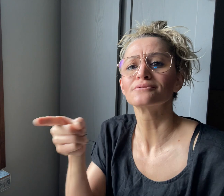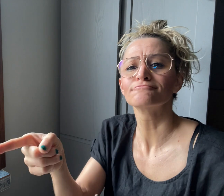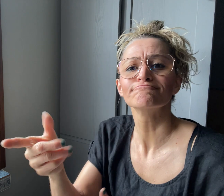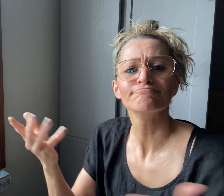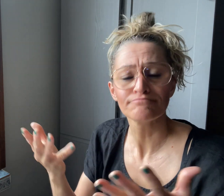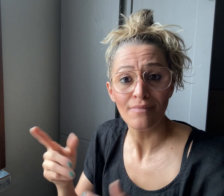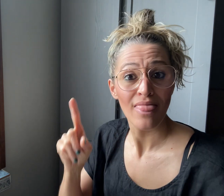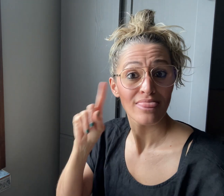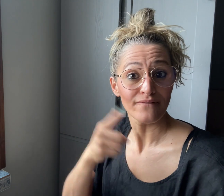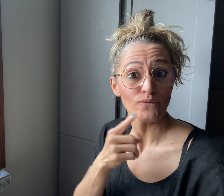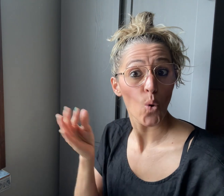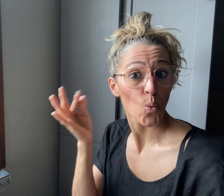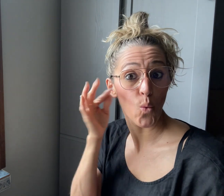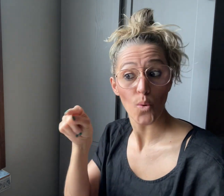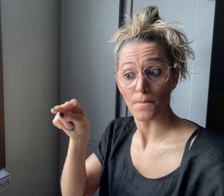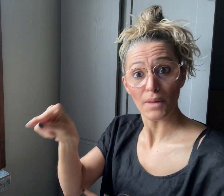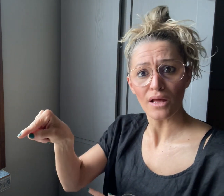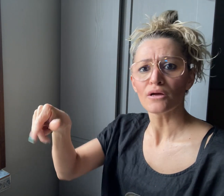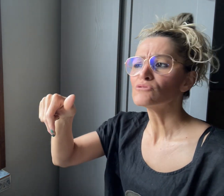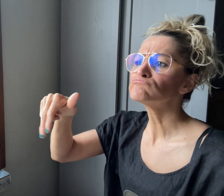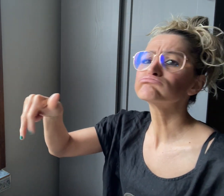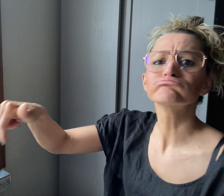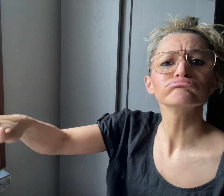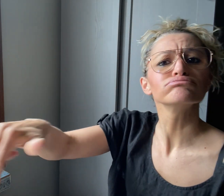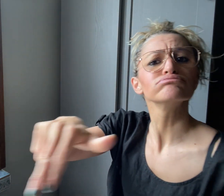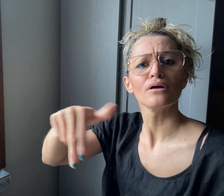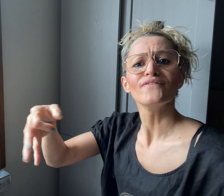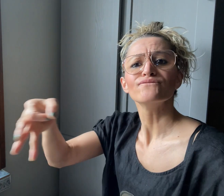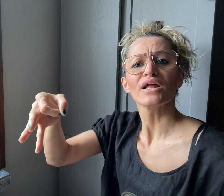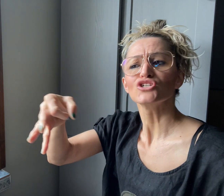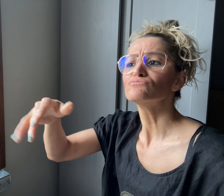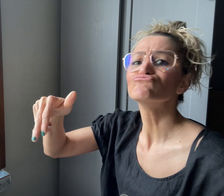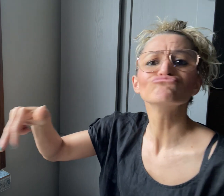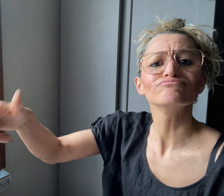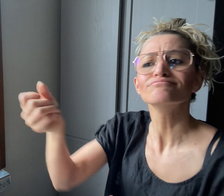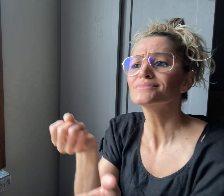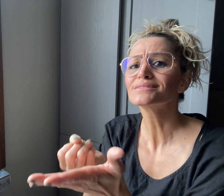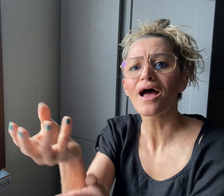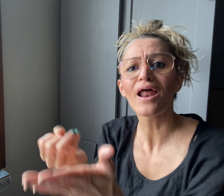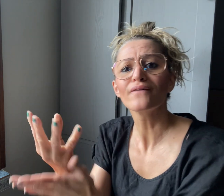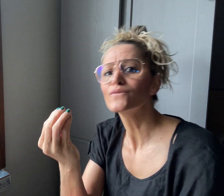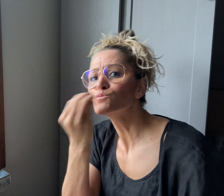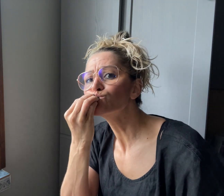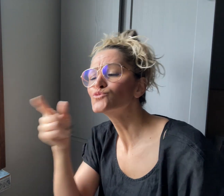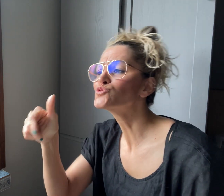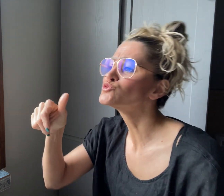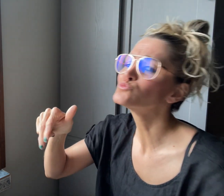walking around the village to sell food, suddenly needed